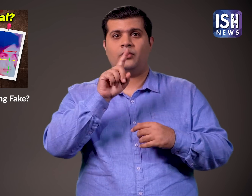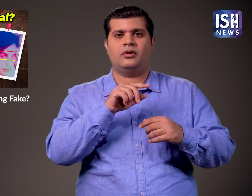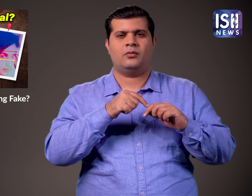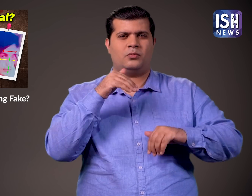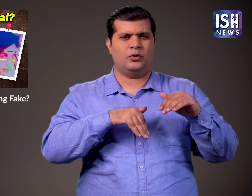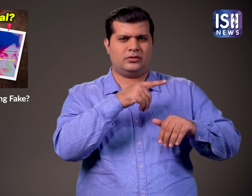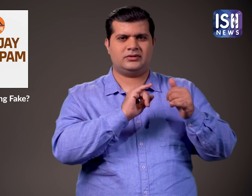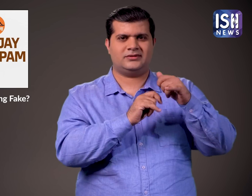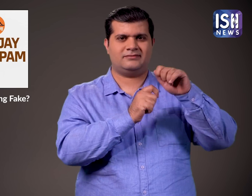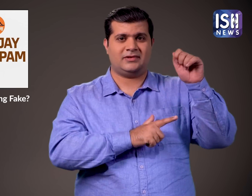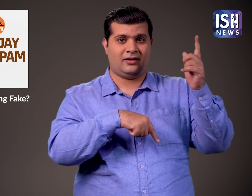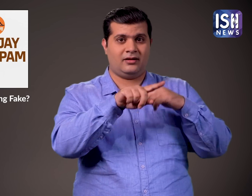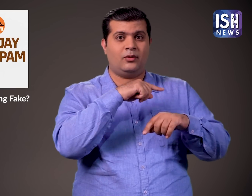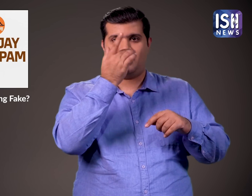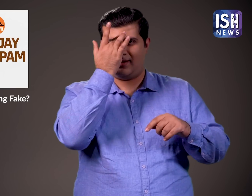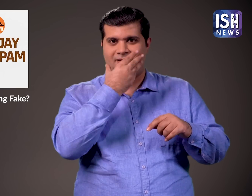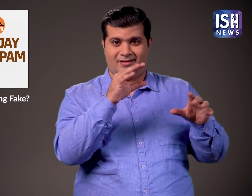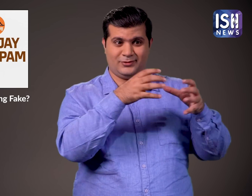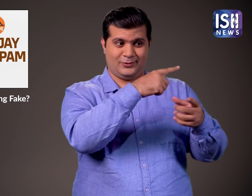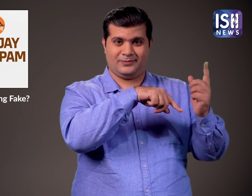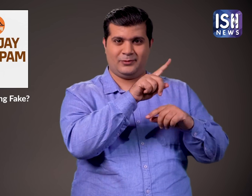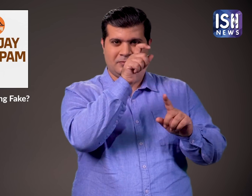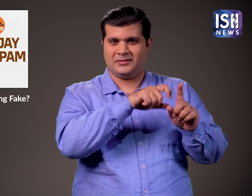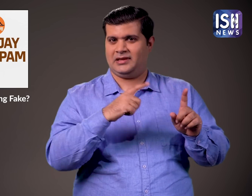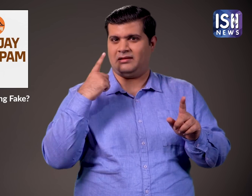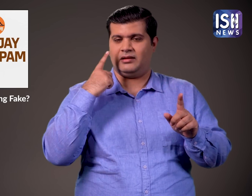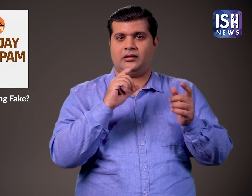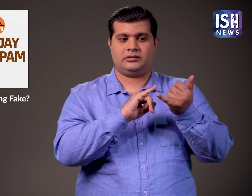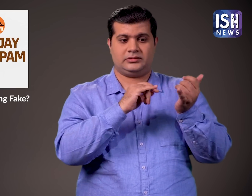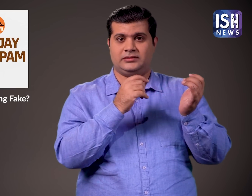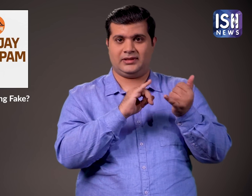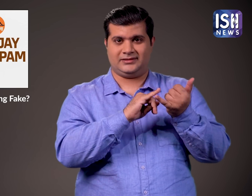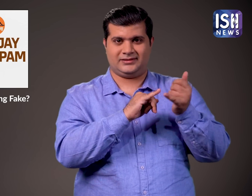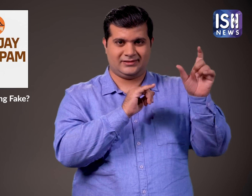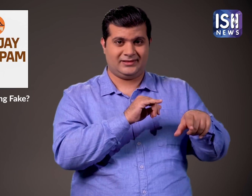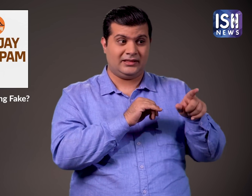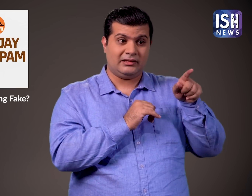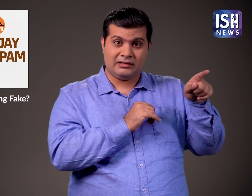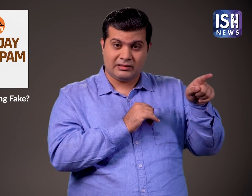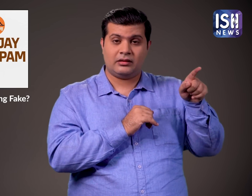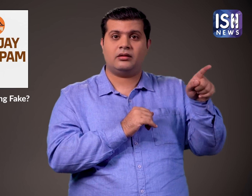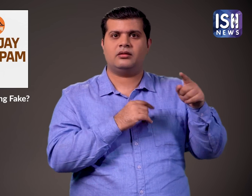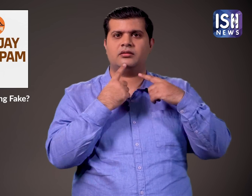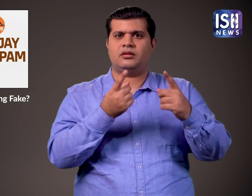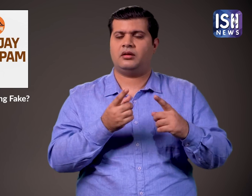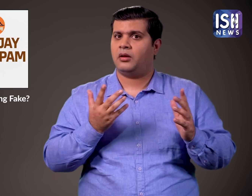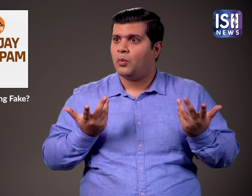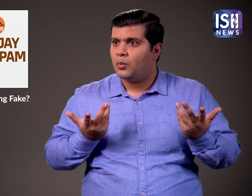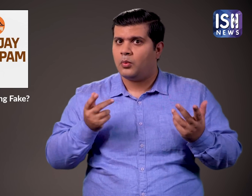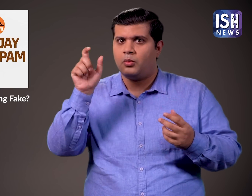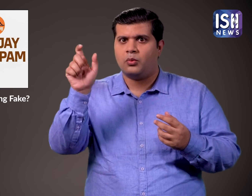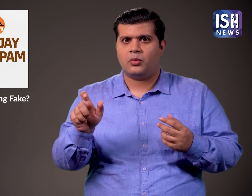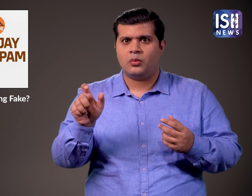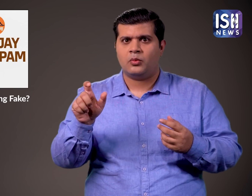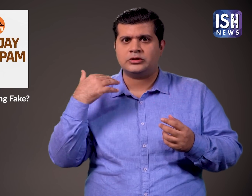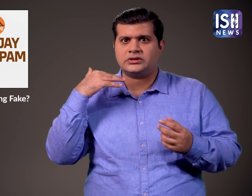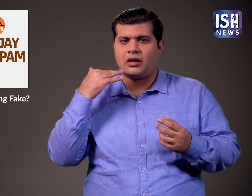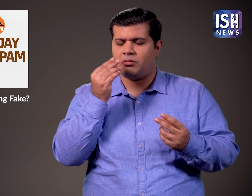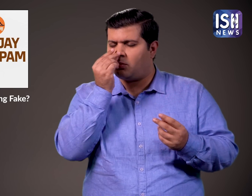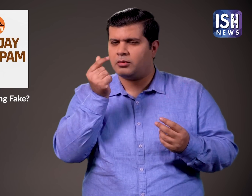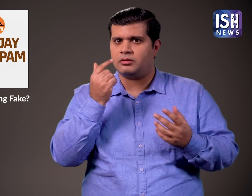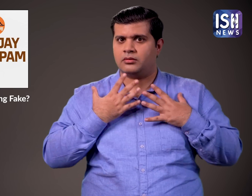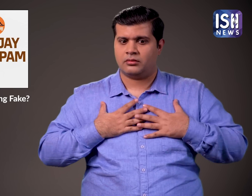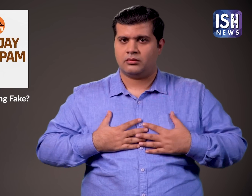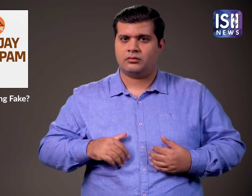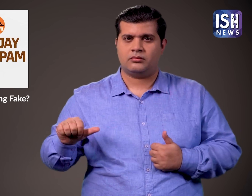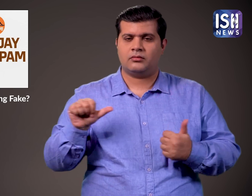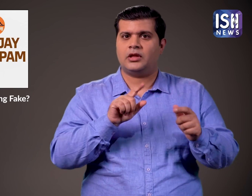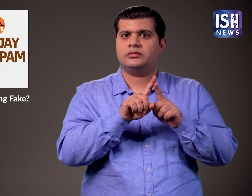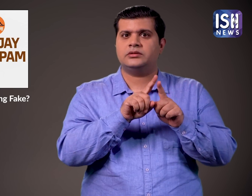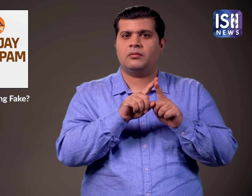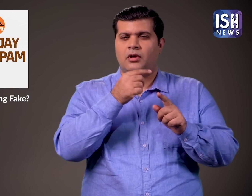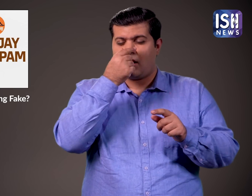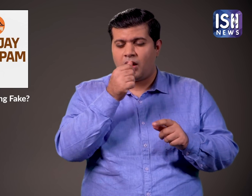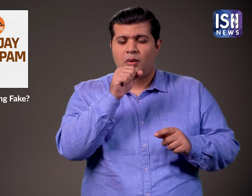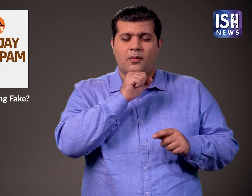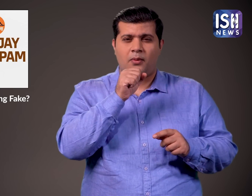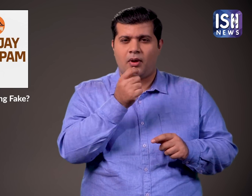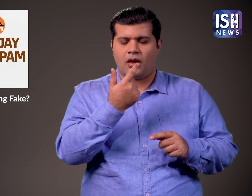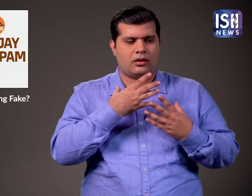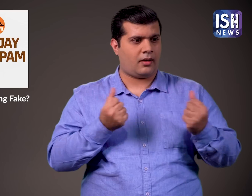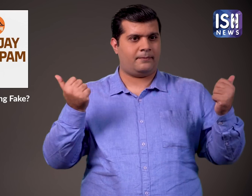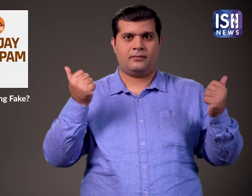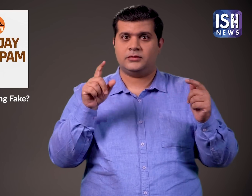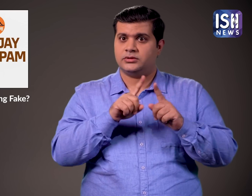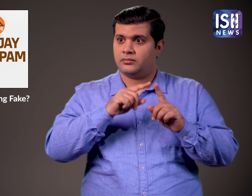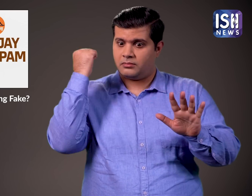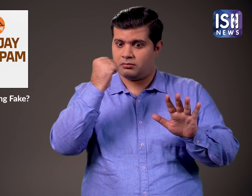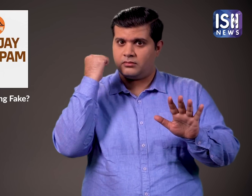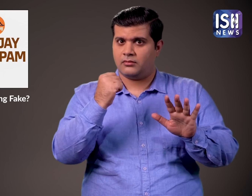Shiv Sena leader Sanjay Nirupam said, "Saif recovered from the stabbing as if it were a common cold.